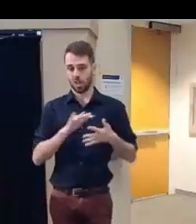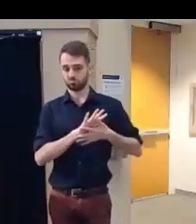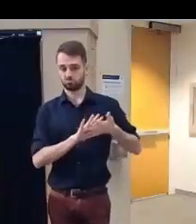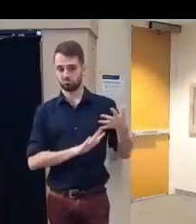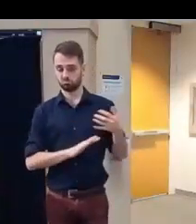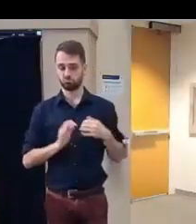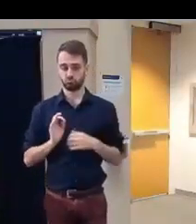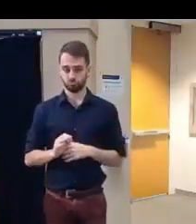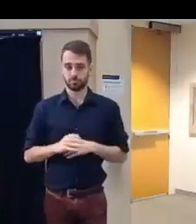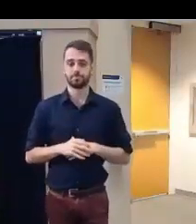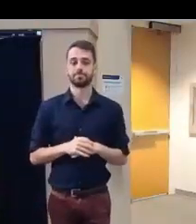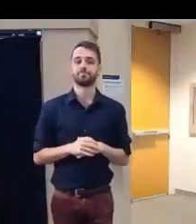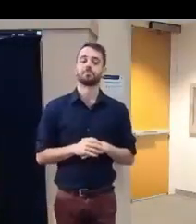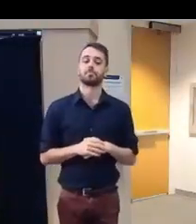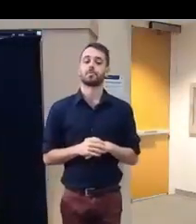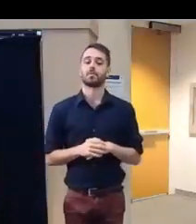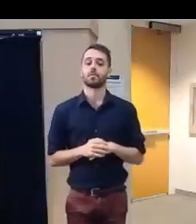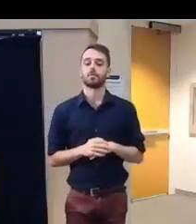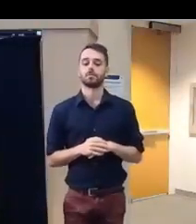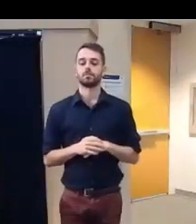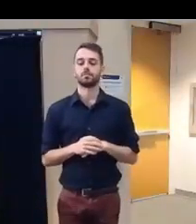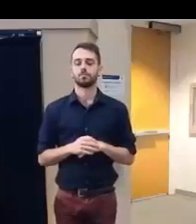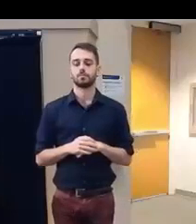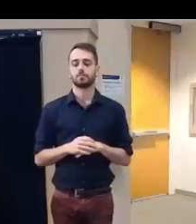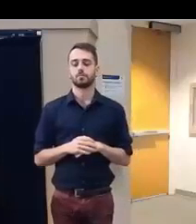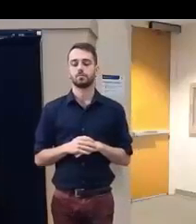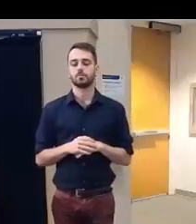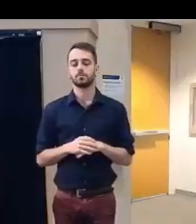um we changed the content each year kind of depending on what's happening in the world